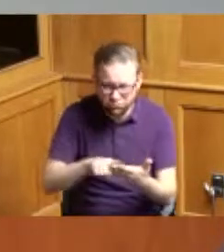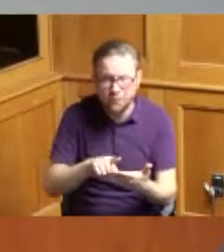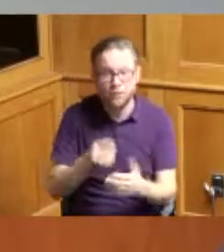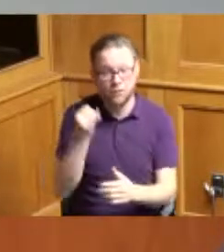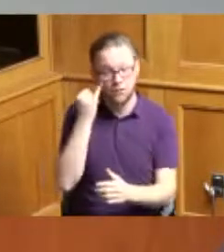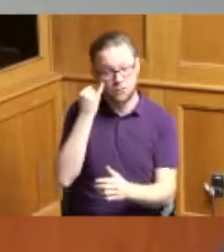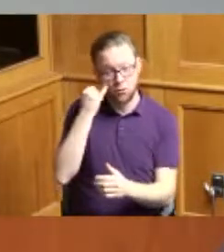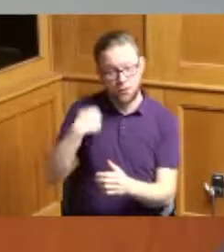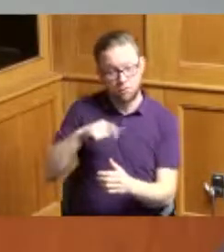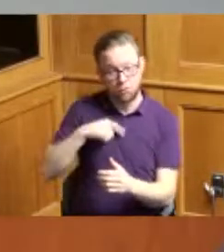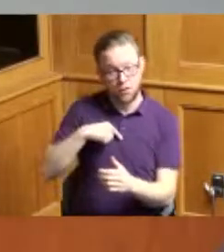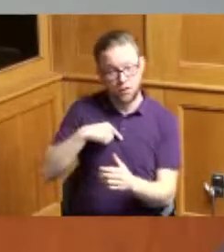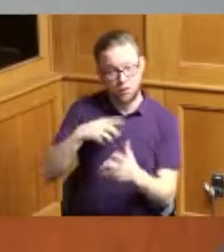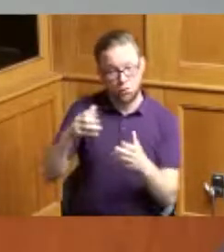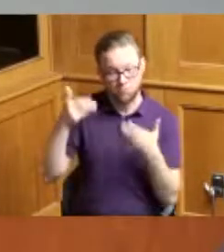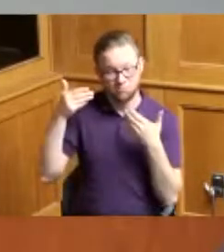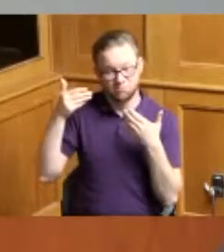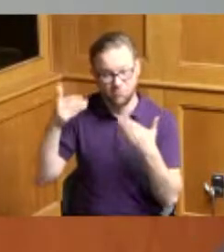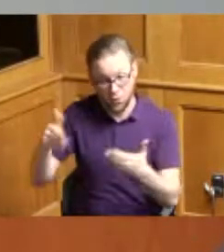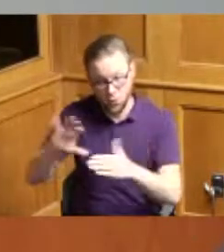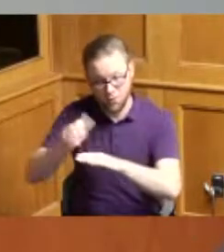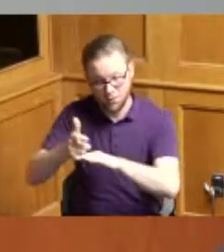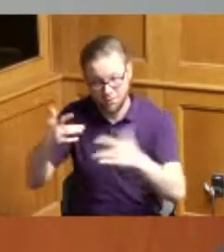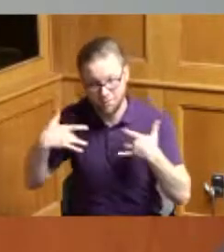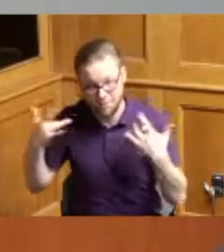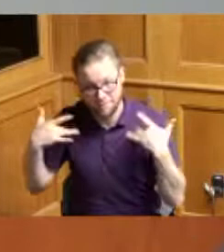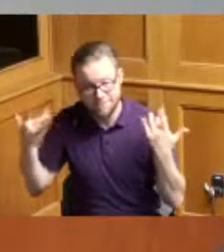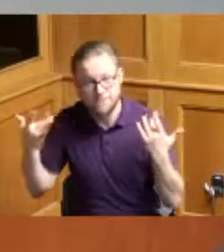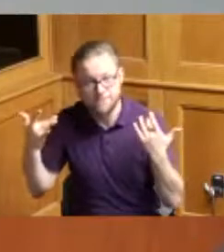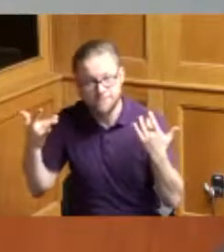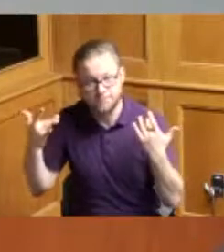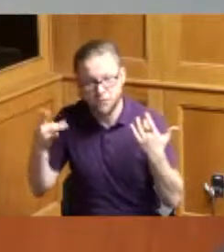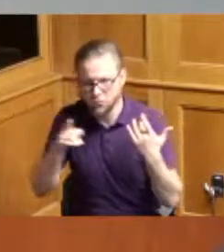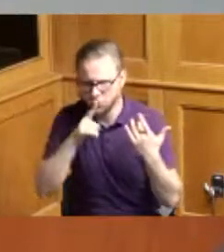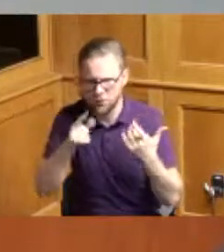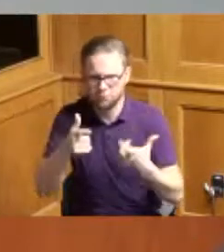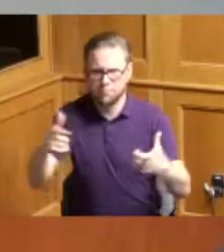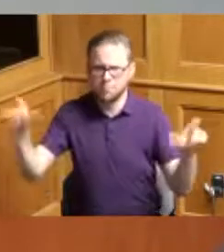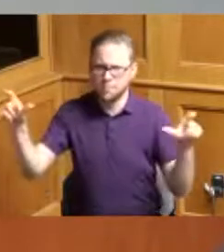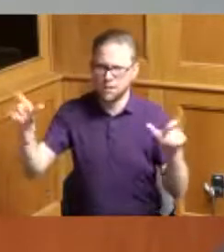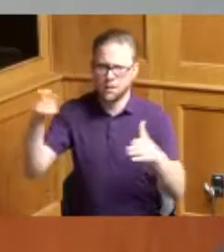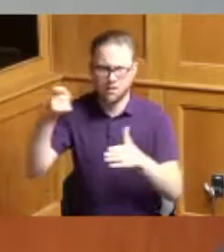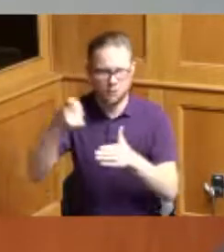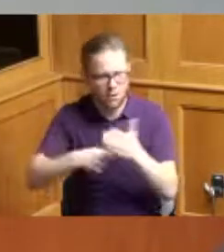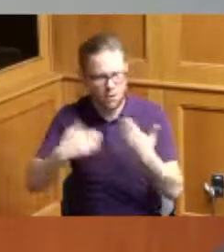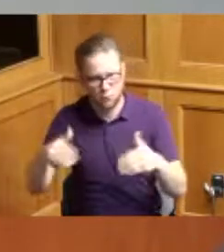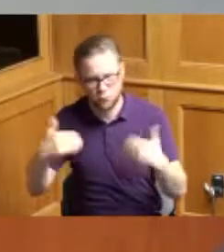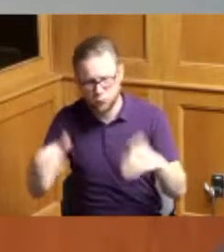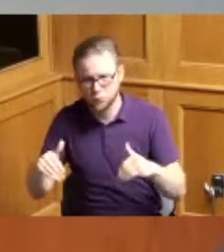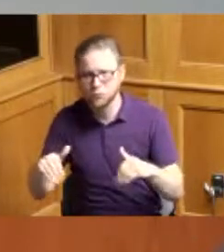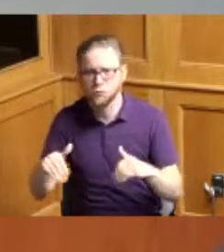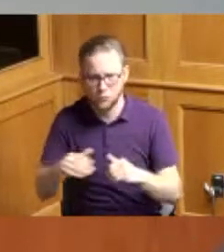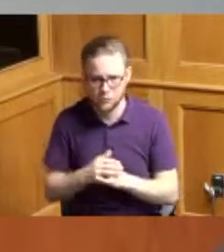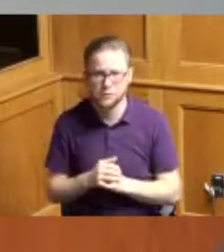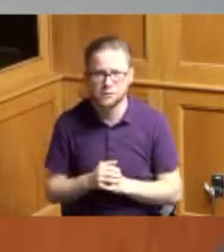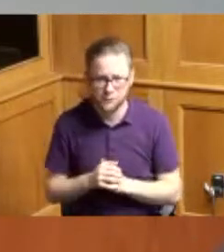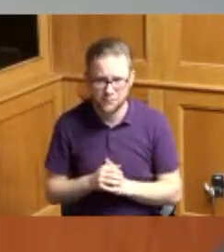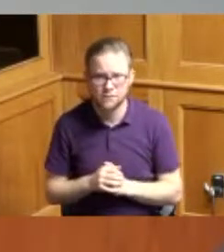to move forward on an event that is of this scale and as you said it would be huge we've never done